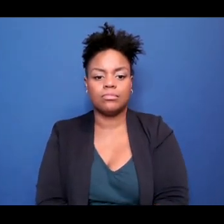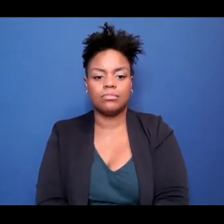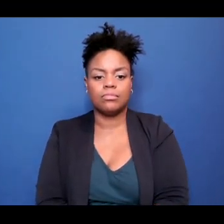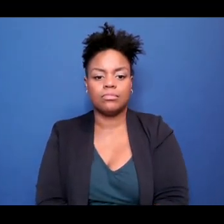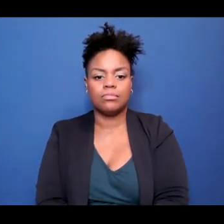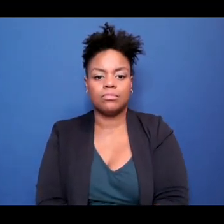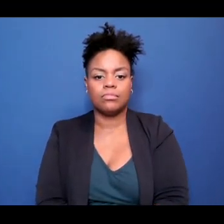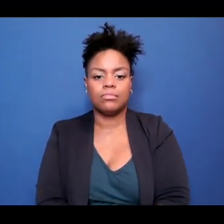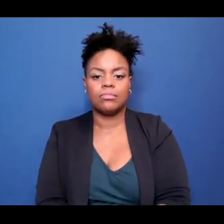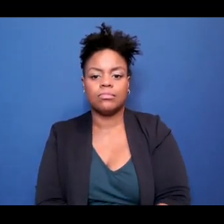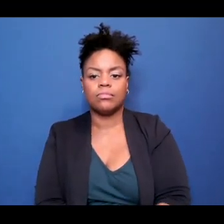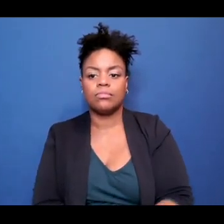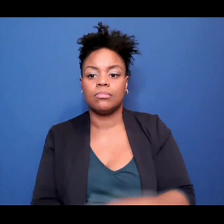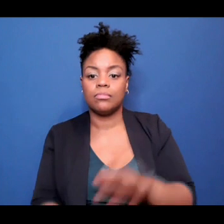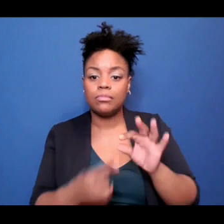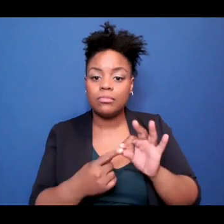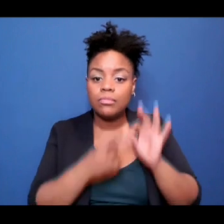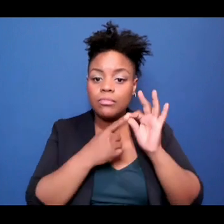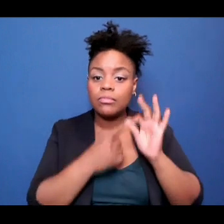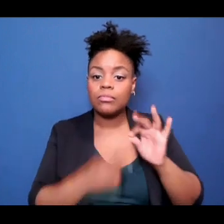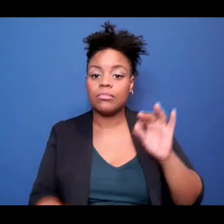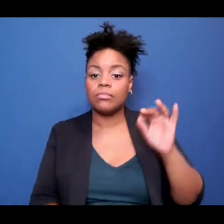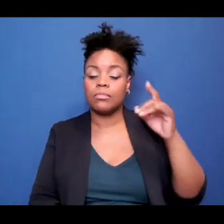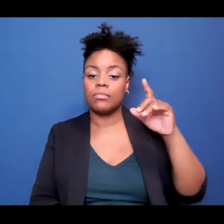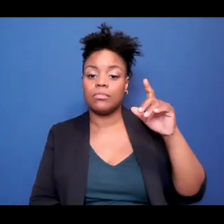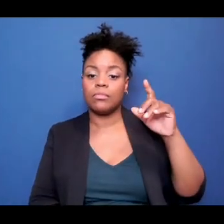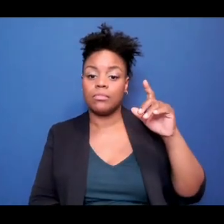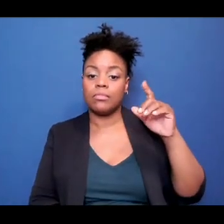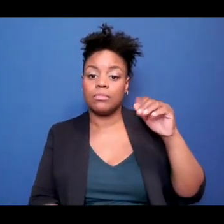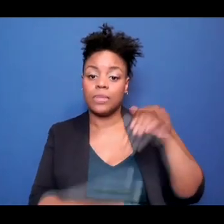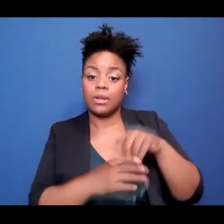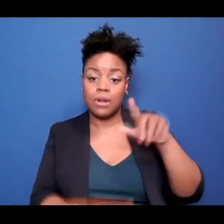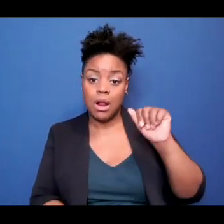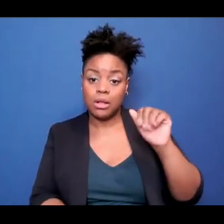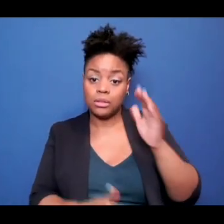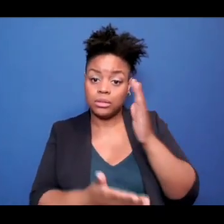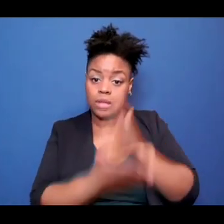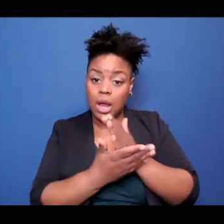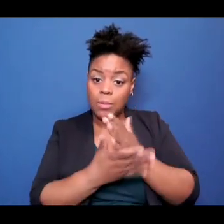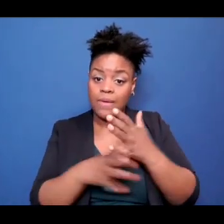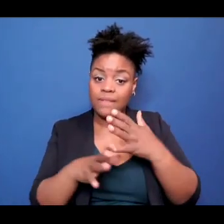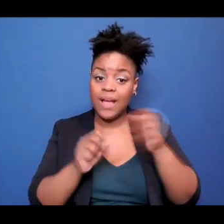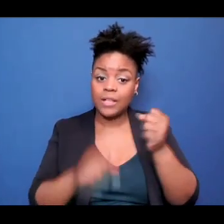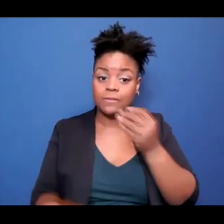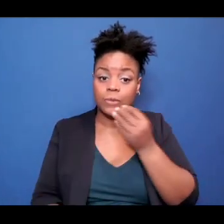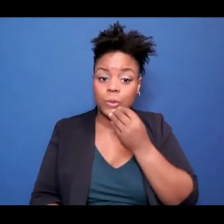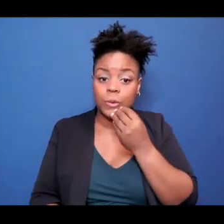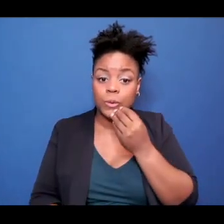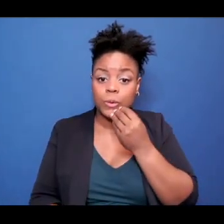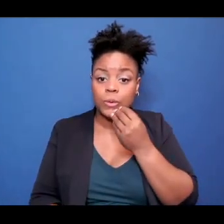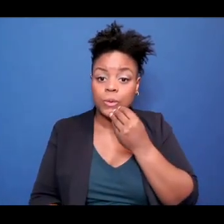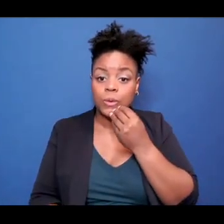MENTIONED THAT SOME COMMUNITIES NOAFTBLY LOS ANGELES TOOK STEPS TO STEM THE TIDE OF FAST FOOD